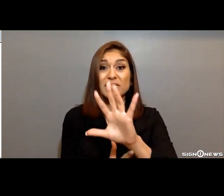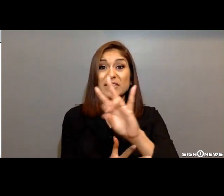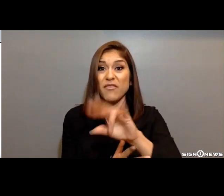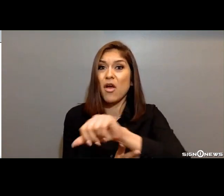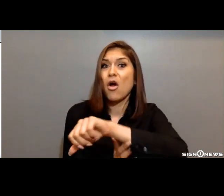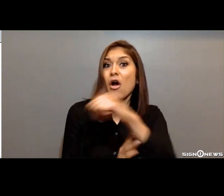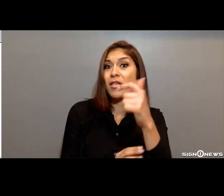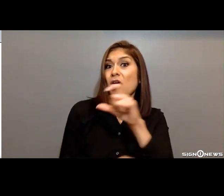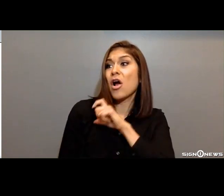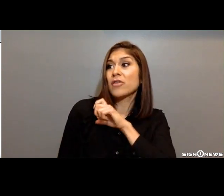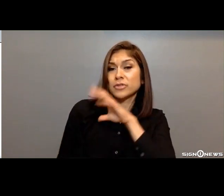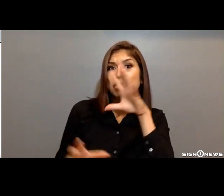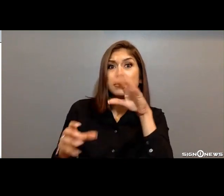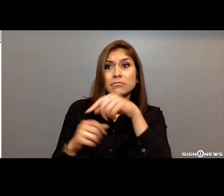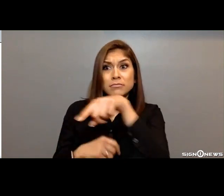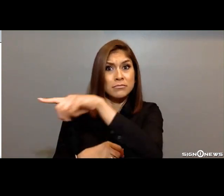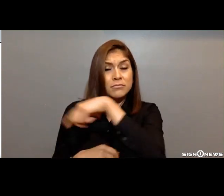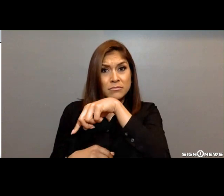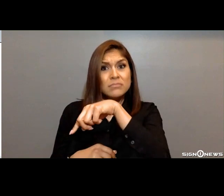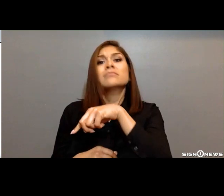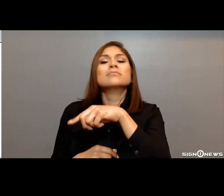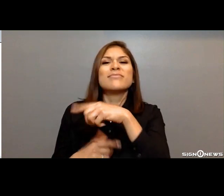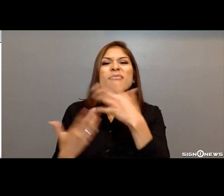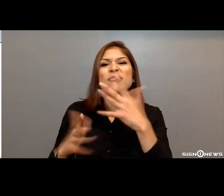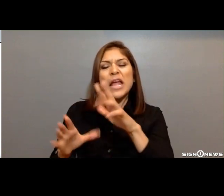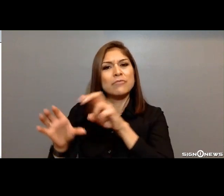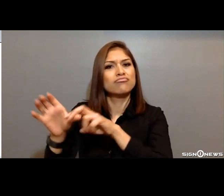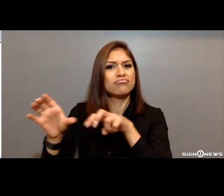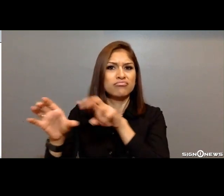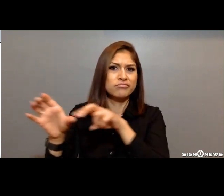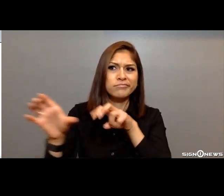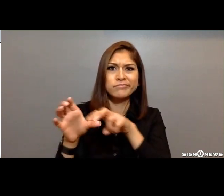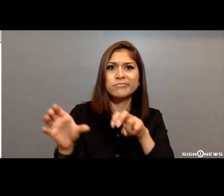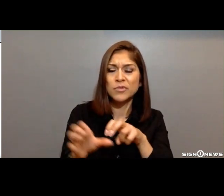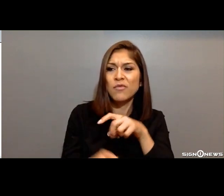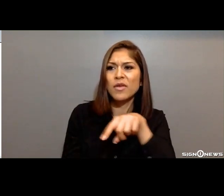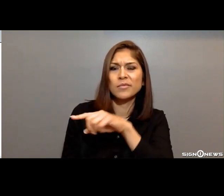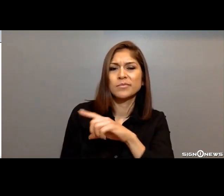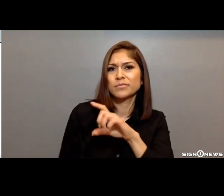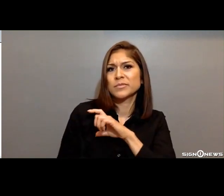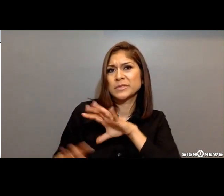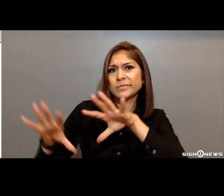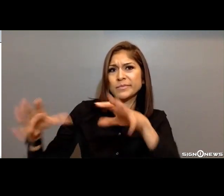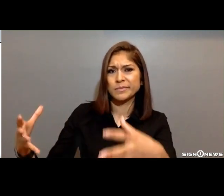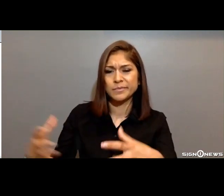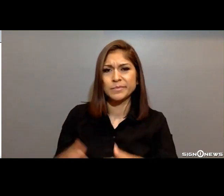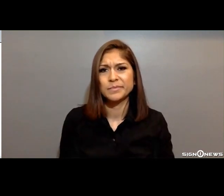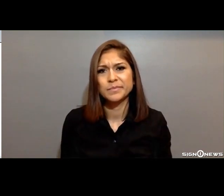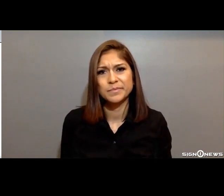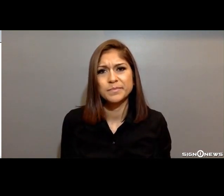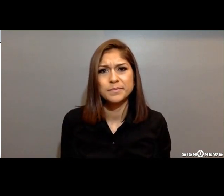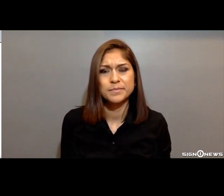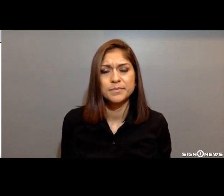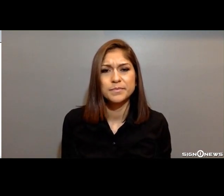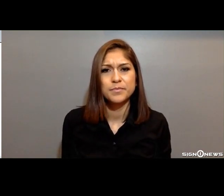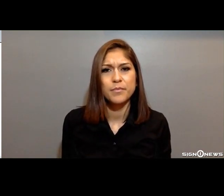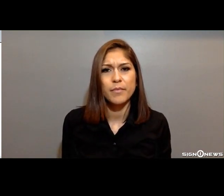57 more have resigned from the police unit.